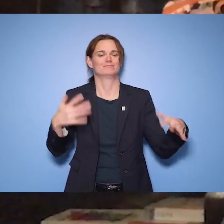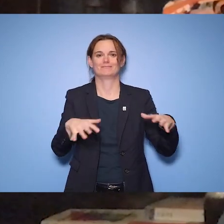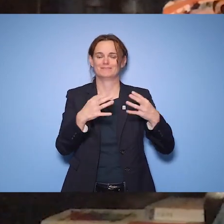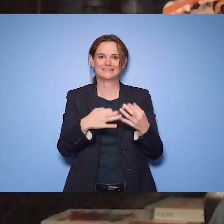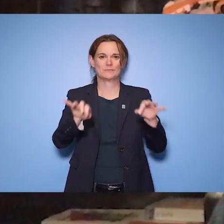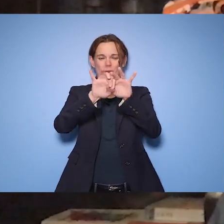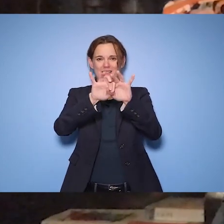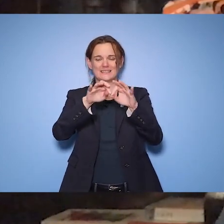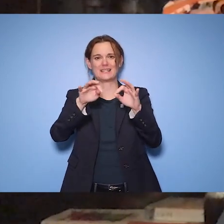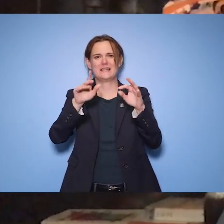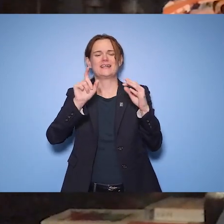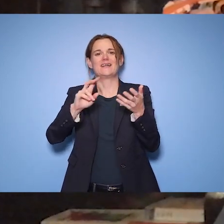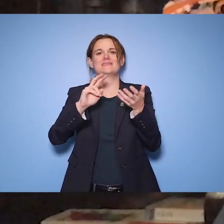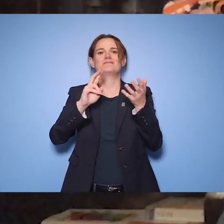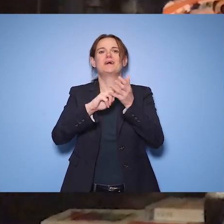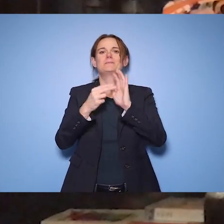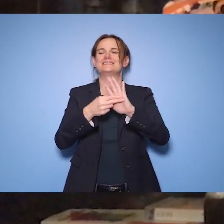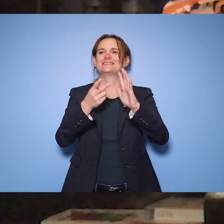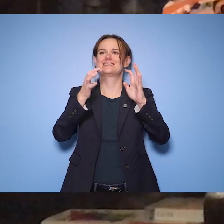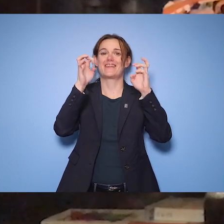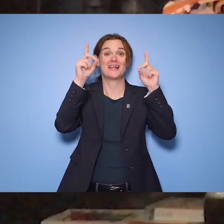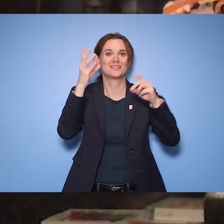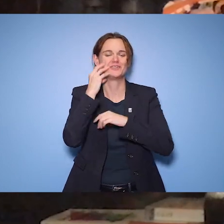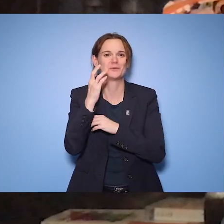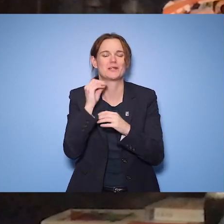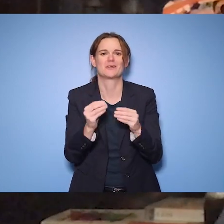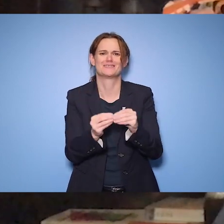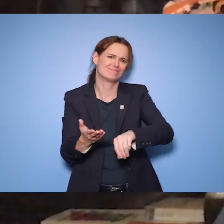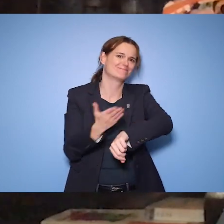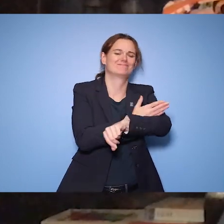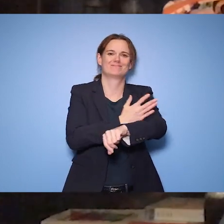across such diverse groups both enriches the learning experience and reflects what our